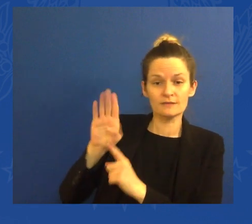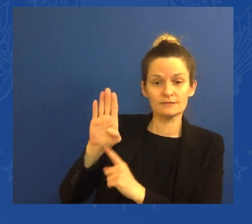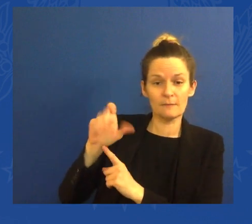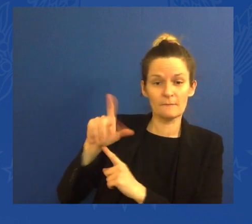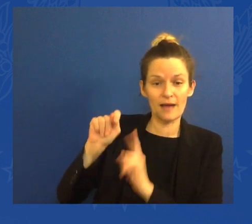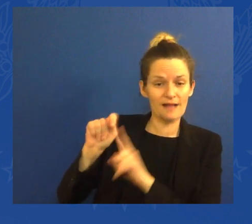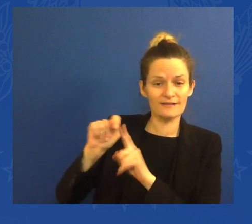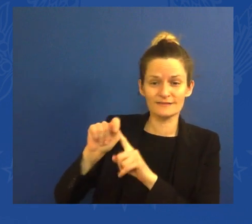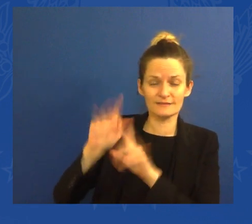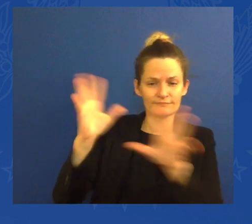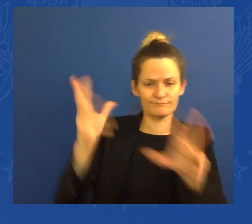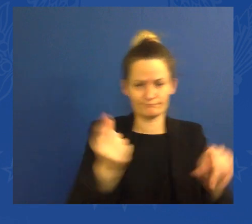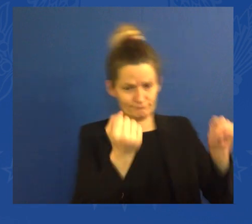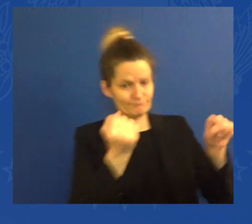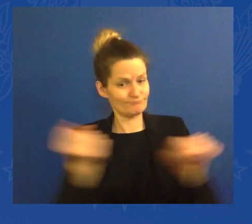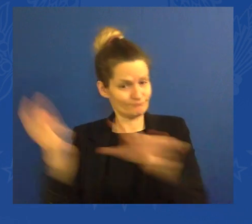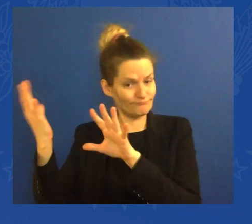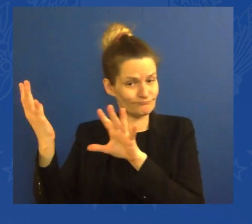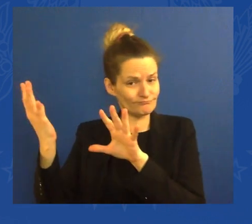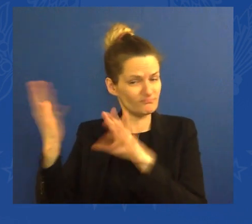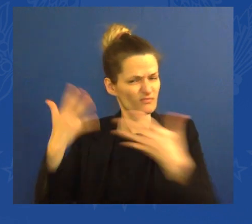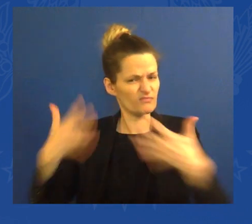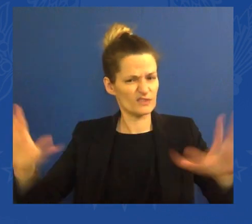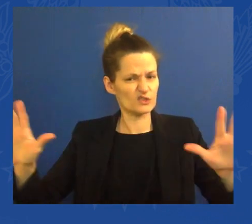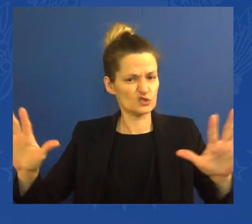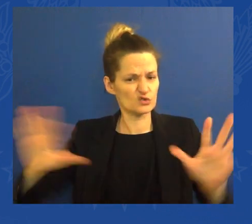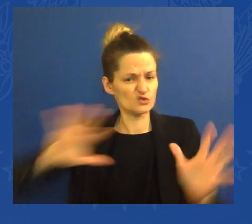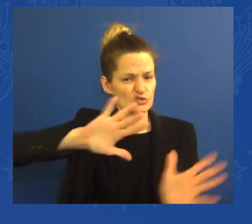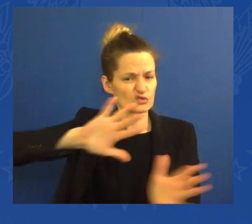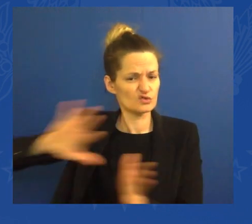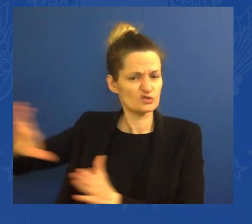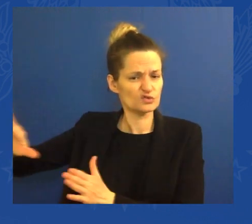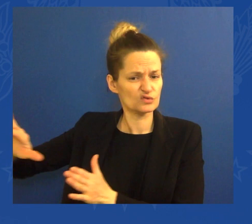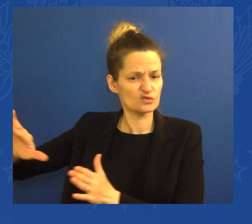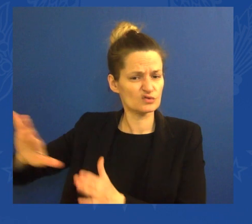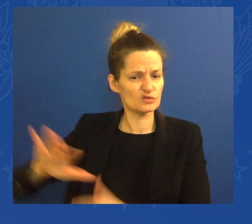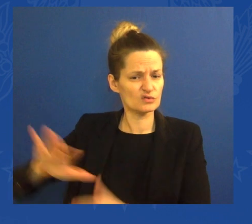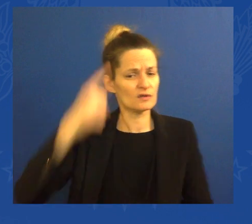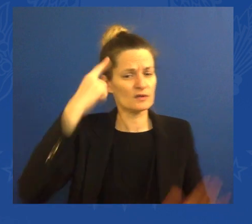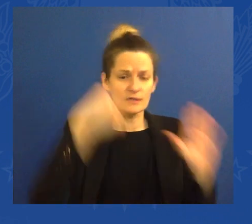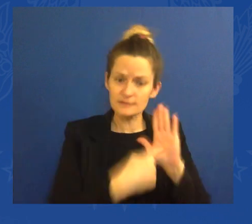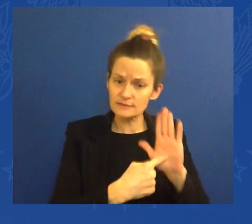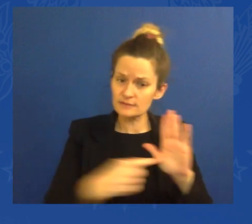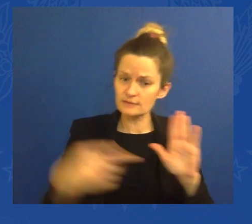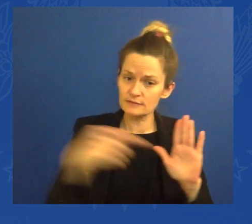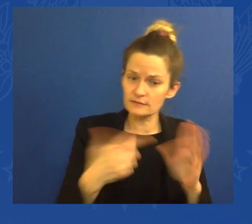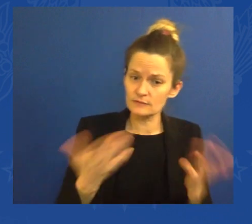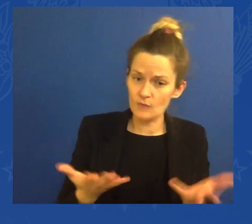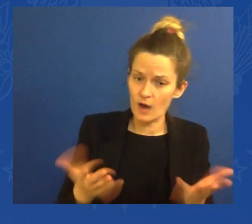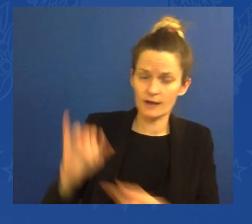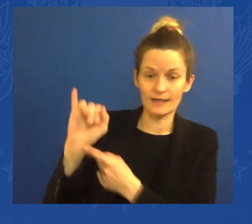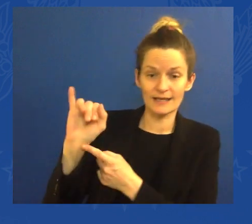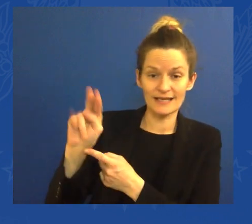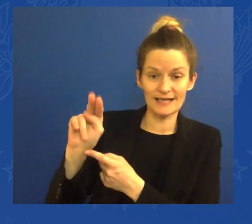Intel is building a $20 billion semiconductor mega site just outside of Columbus, Ohio --